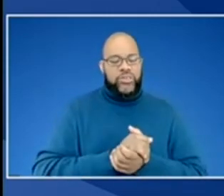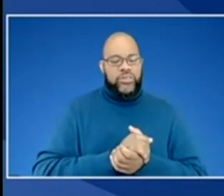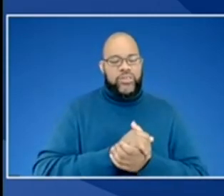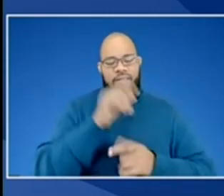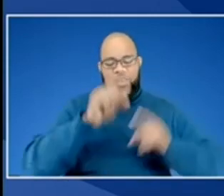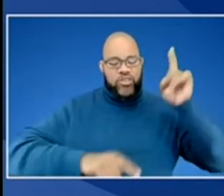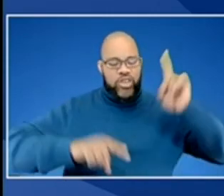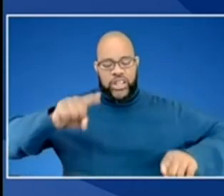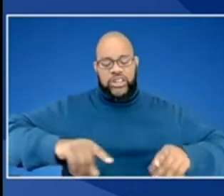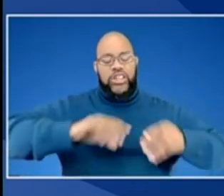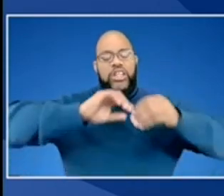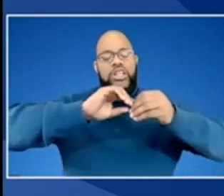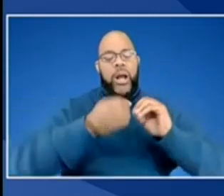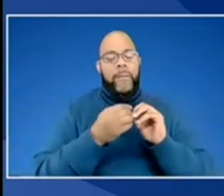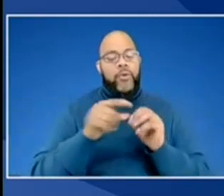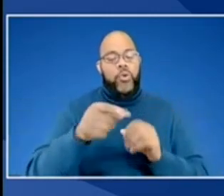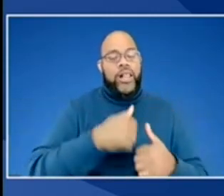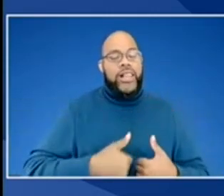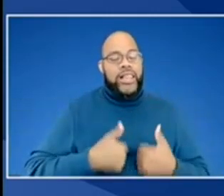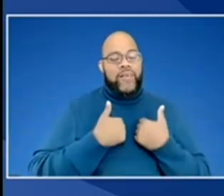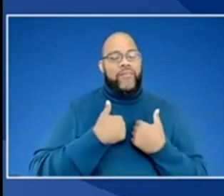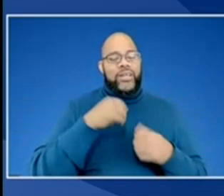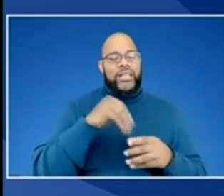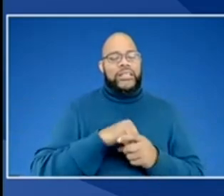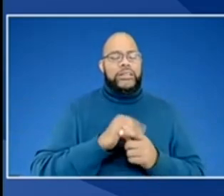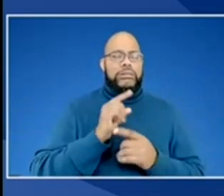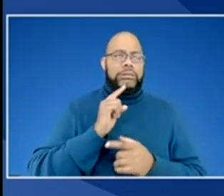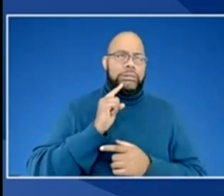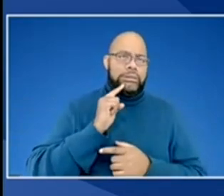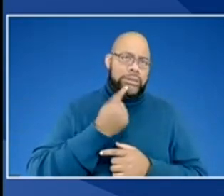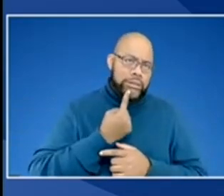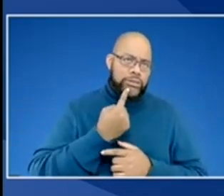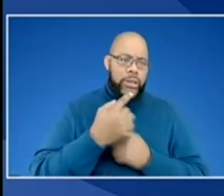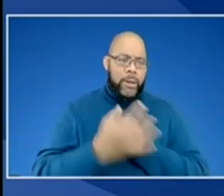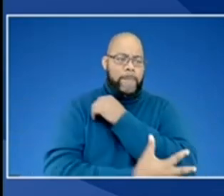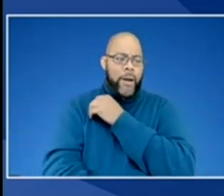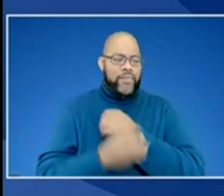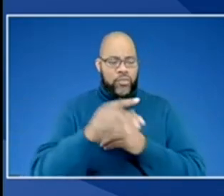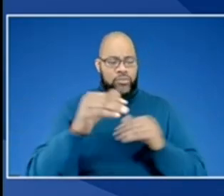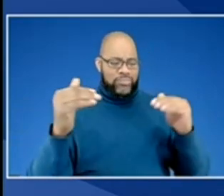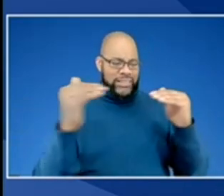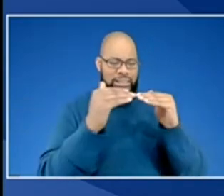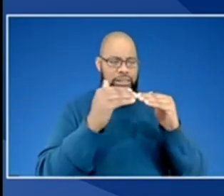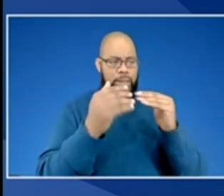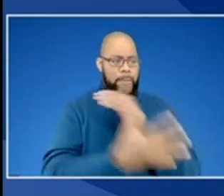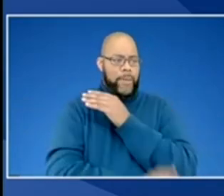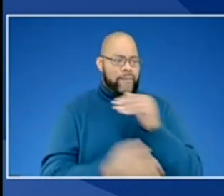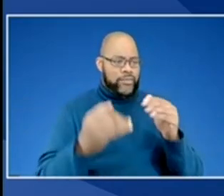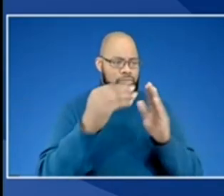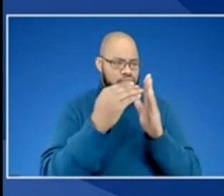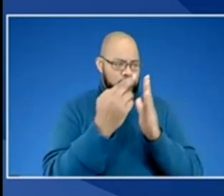The number- you are living in desperate poverty if you are at the poverty guidelines and there are people who- you